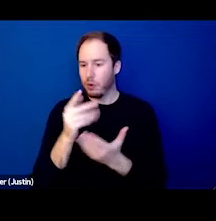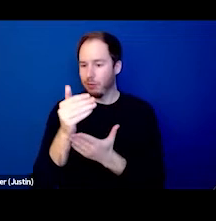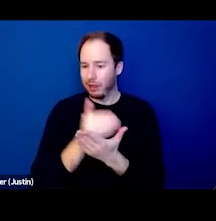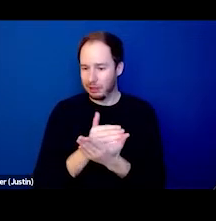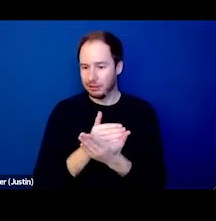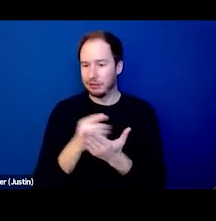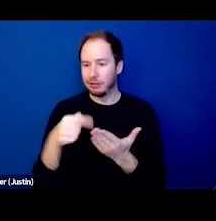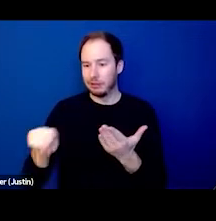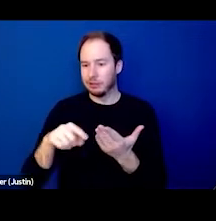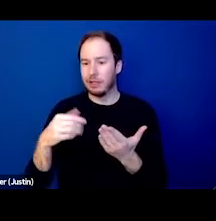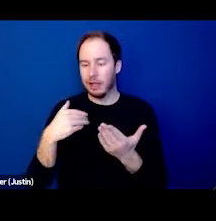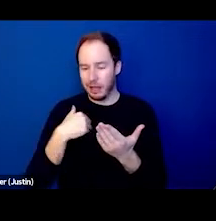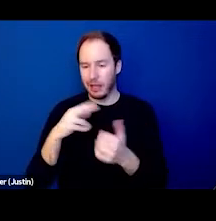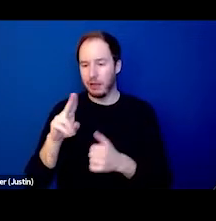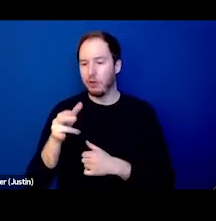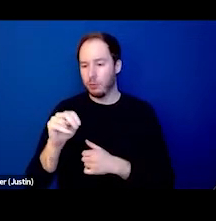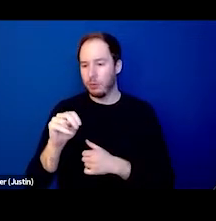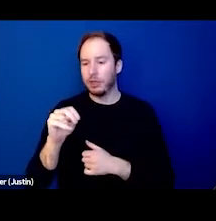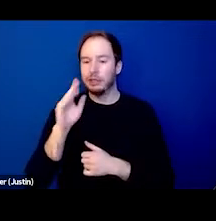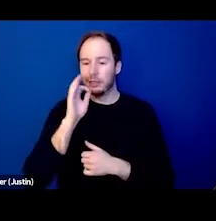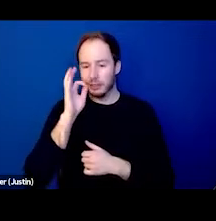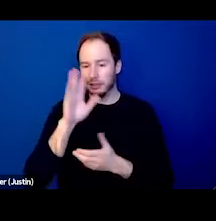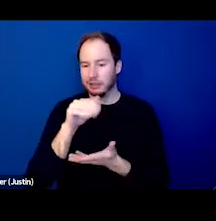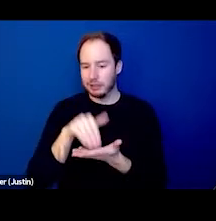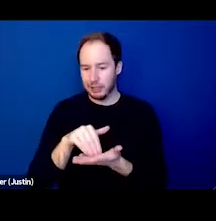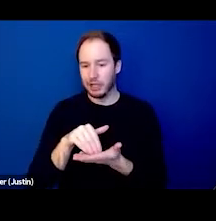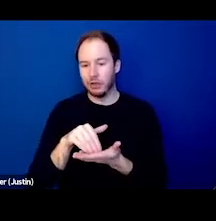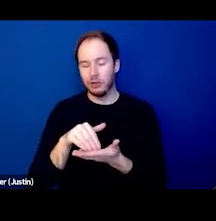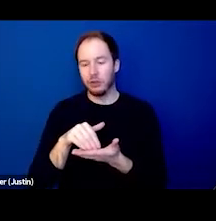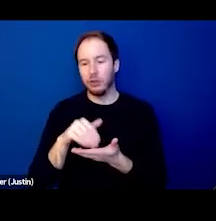there are urban Indian centers which serve as community centers